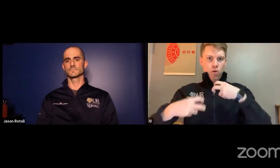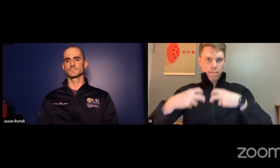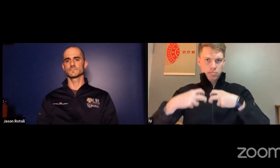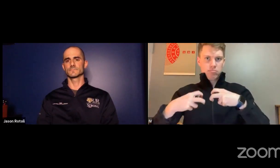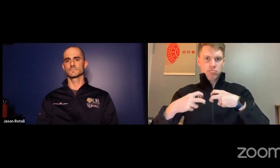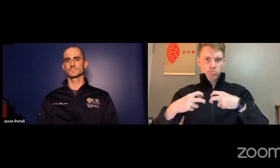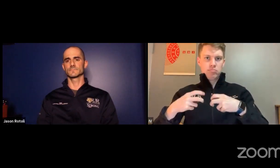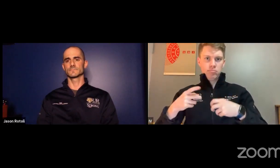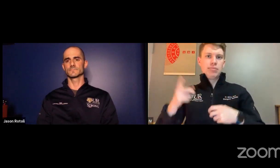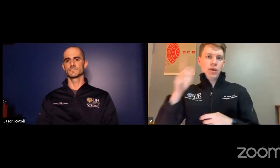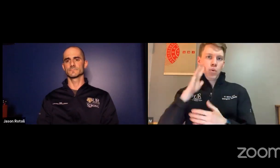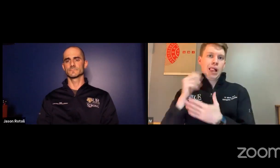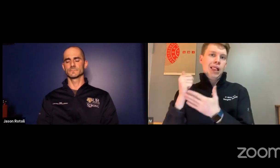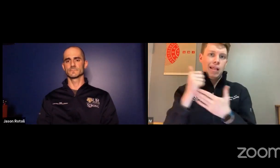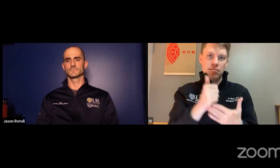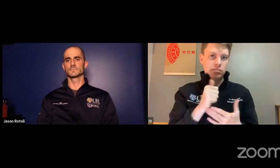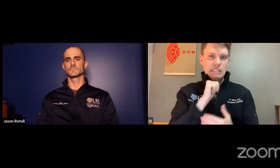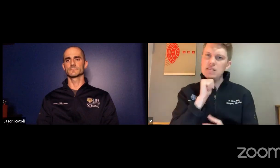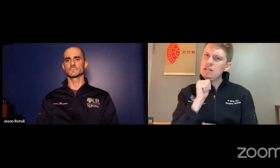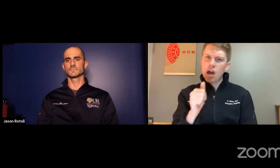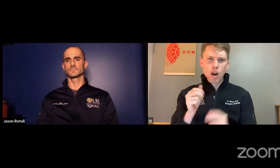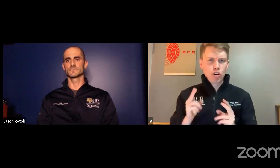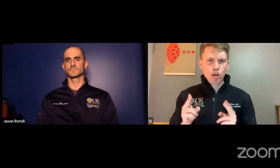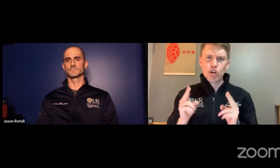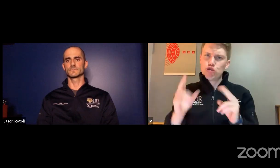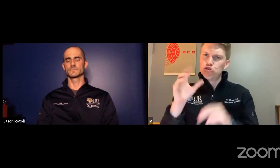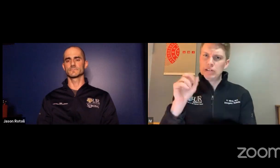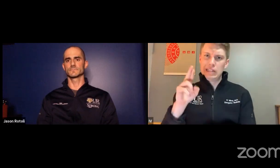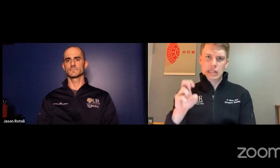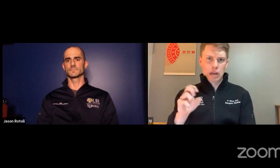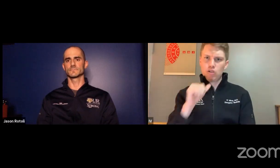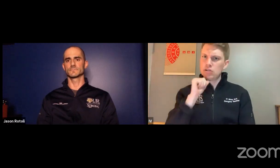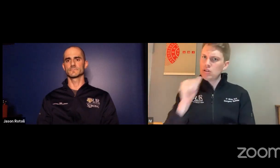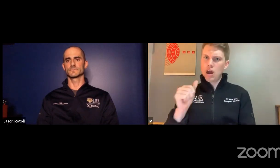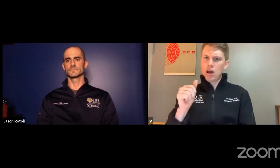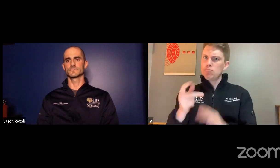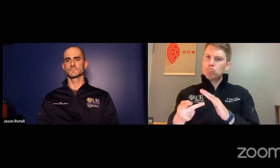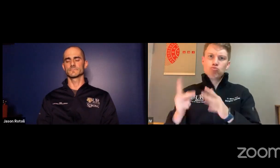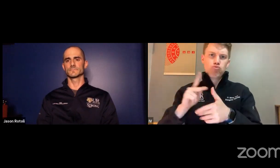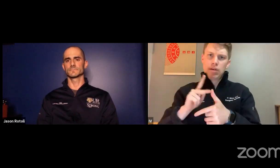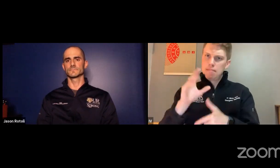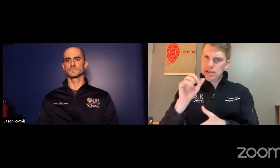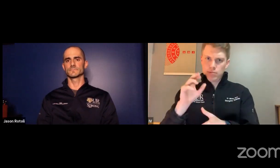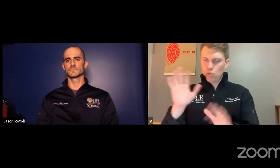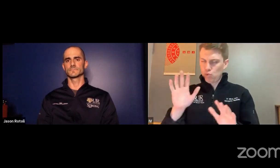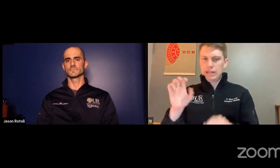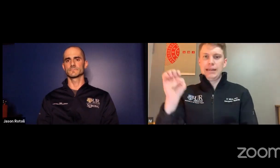the treatment. But the point is, if you notice two of the three symptoms, face,